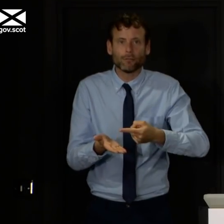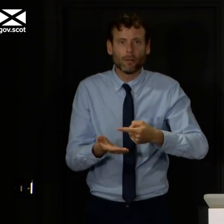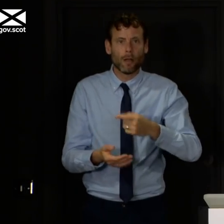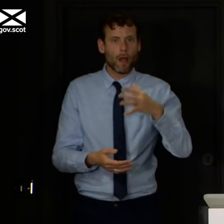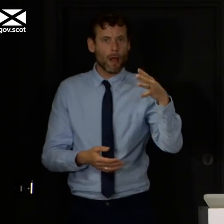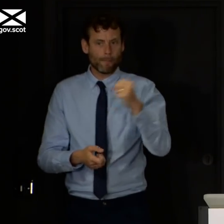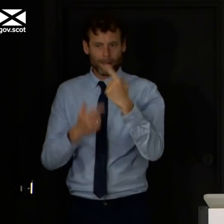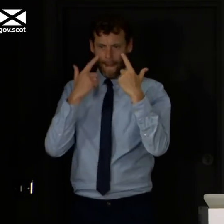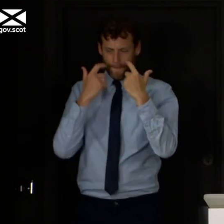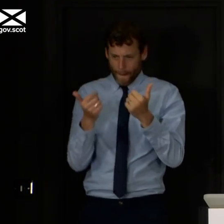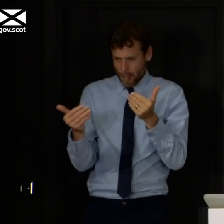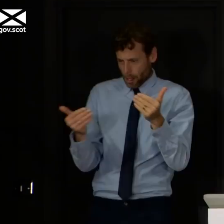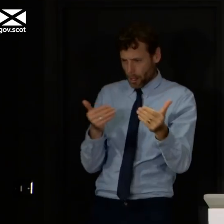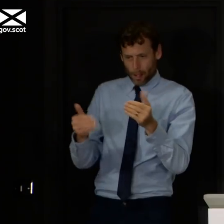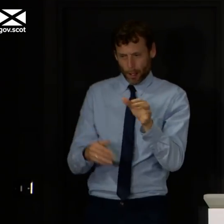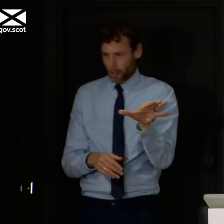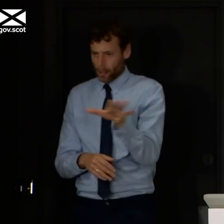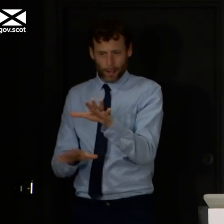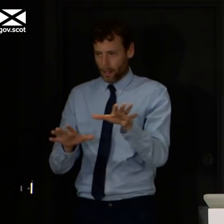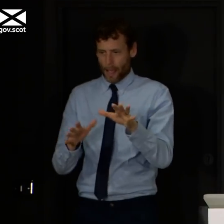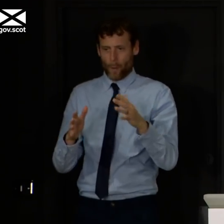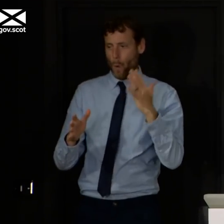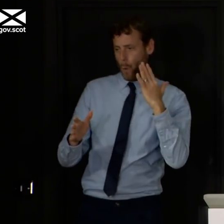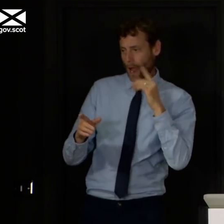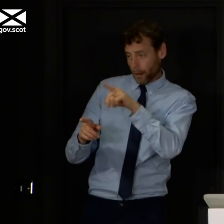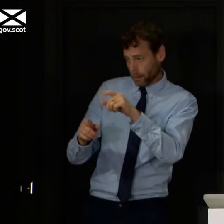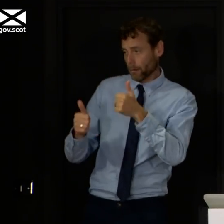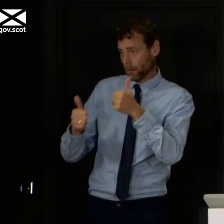balances and we are trying to get it as right as possible in the interests of human health